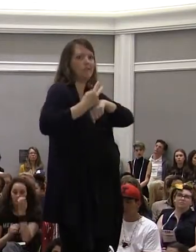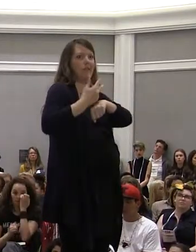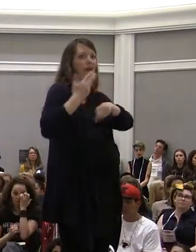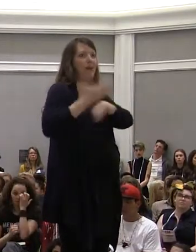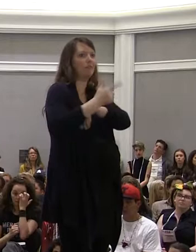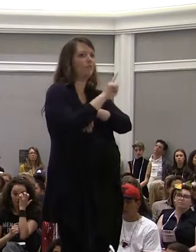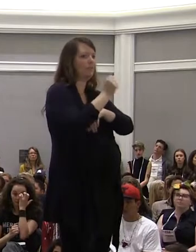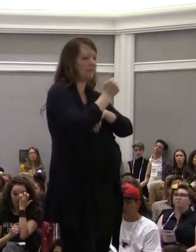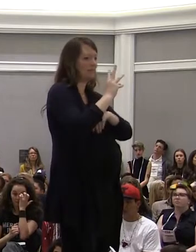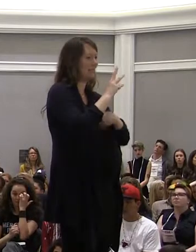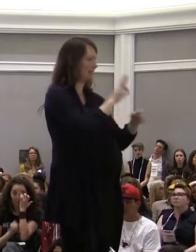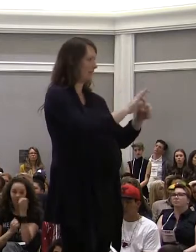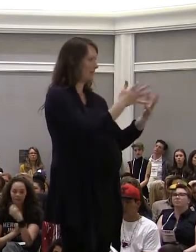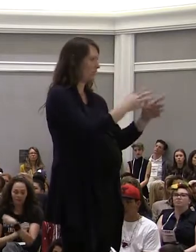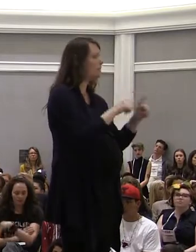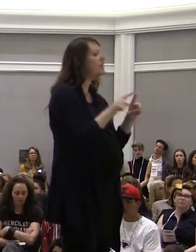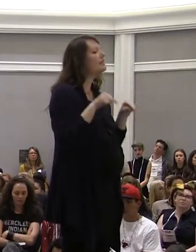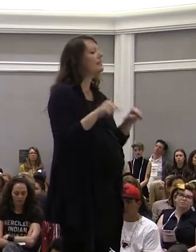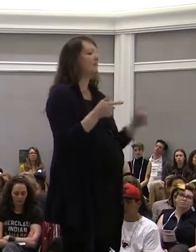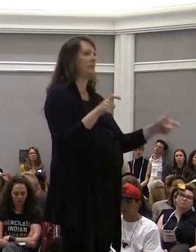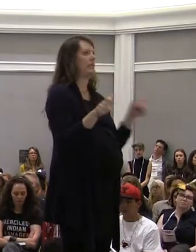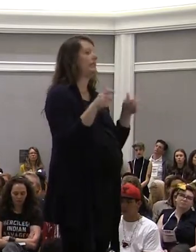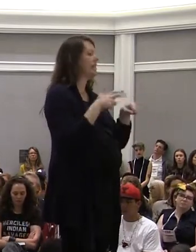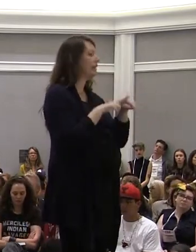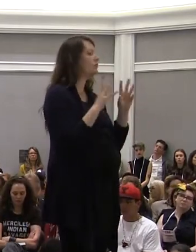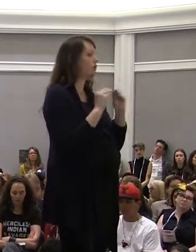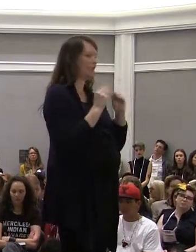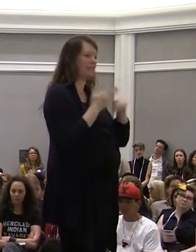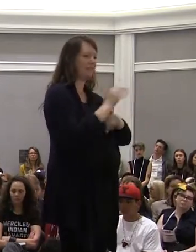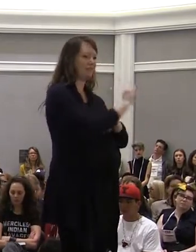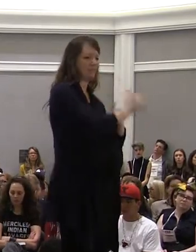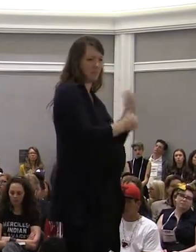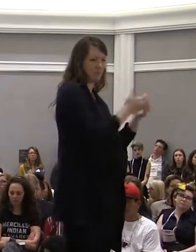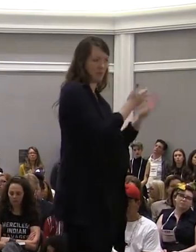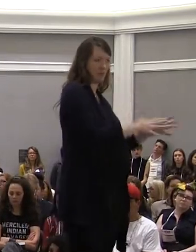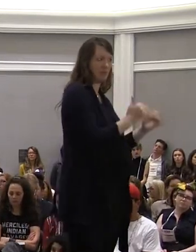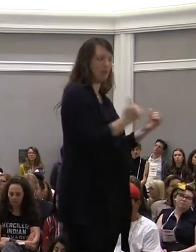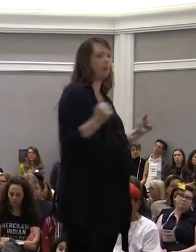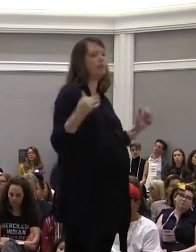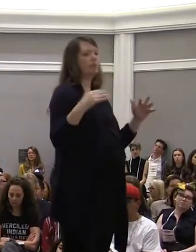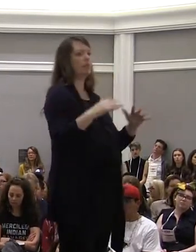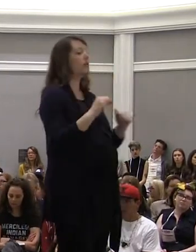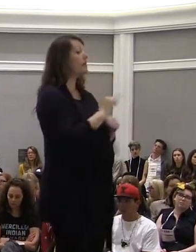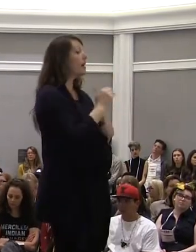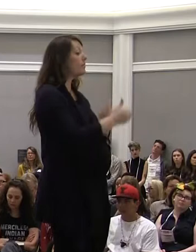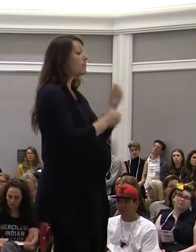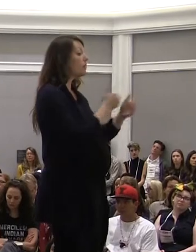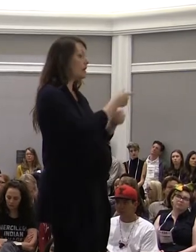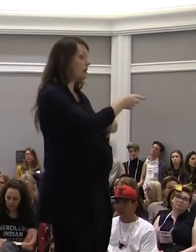But this is our first national conference after that process, and that process featured profoundly